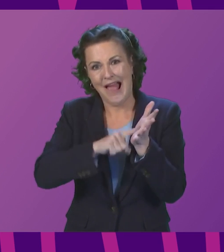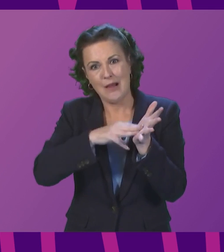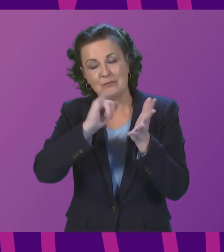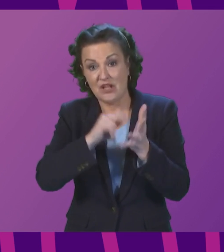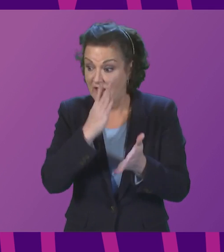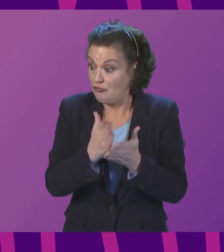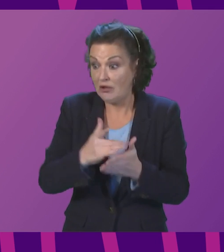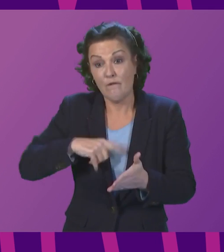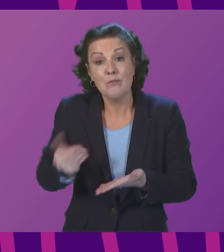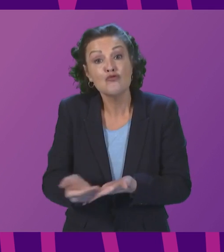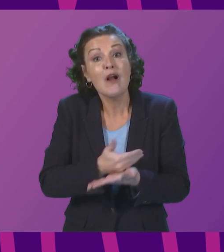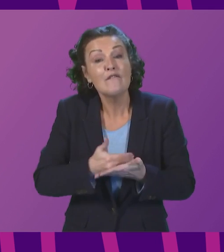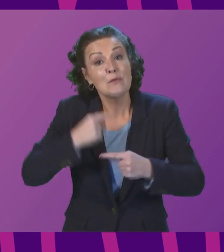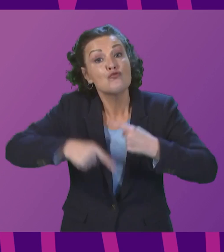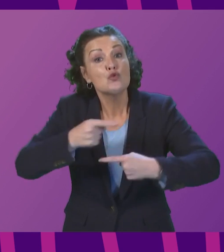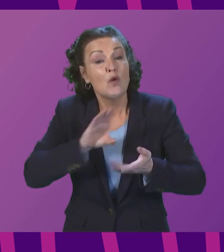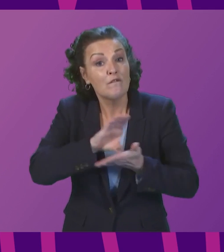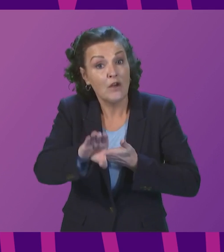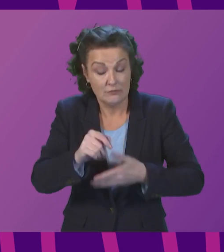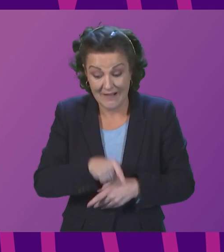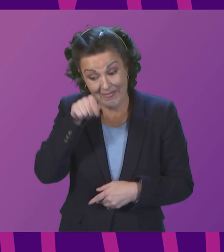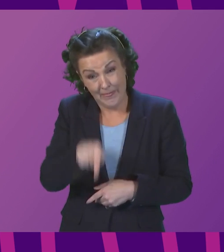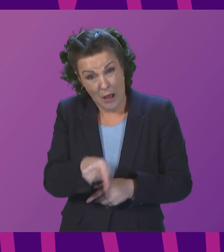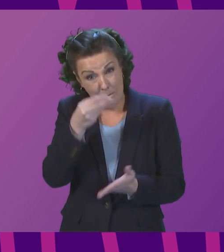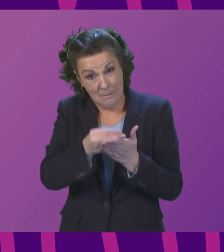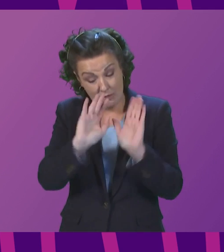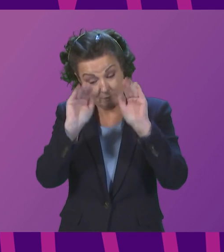More than £4 million of that allocation is directly focused on offering treatment to